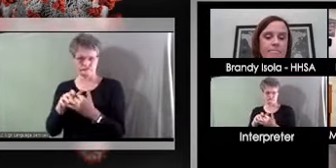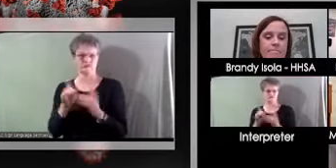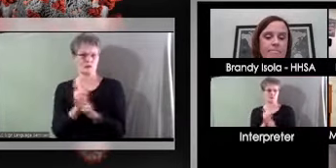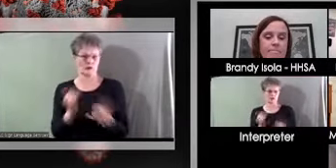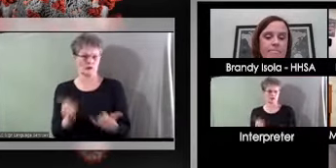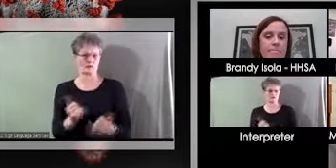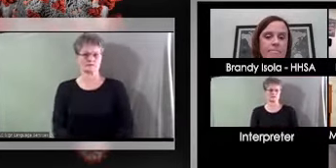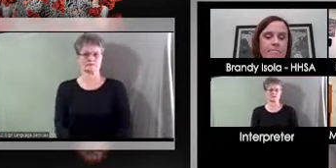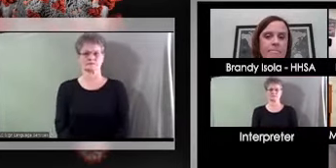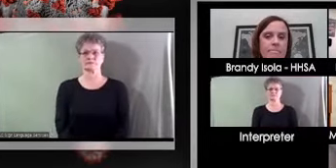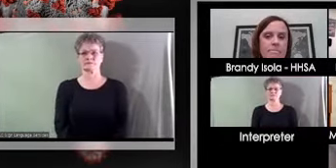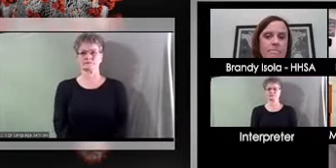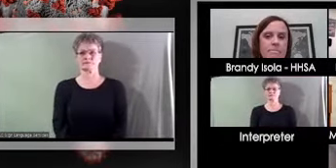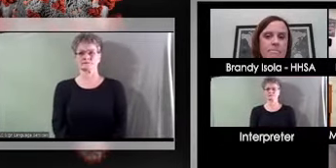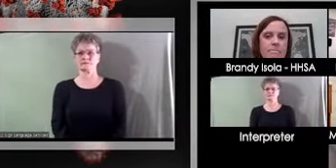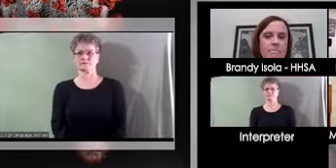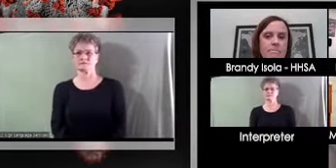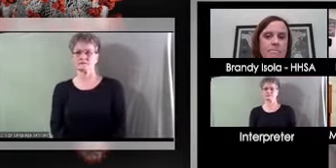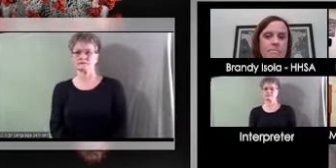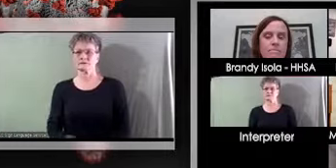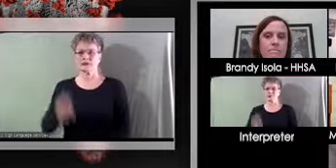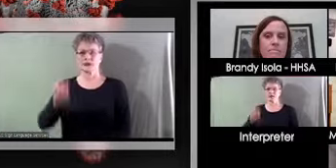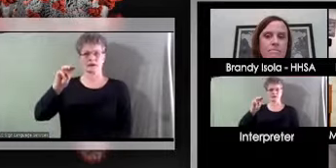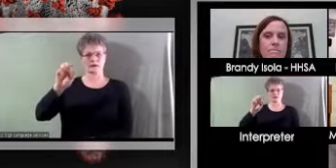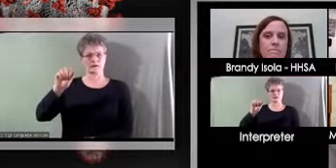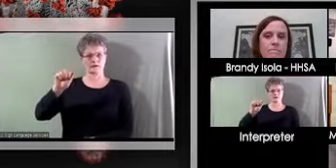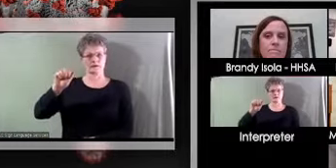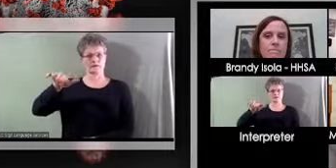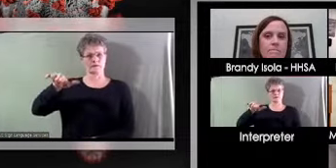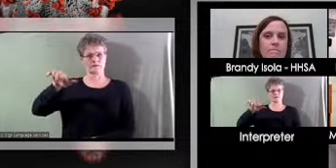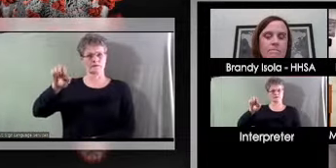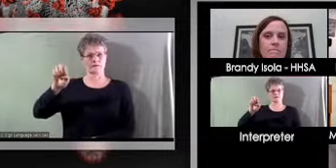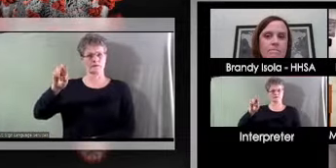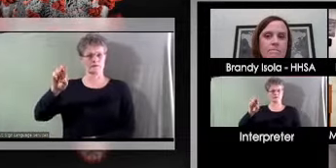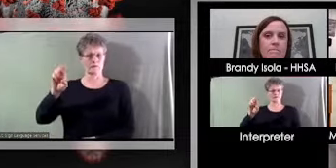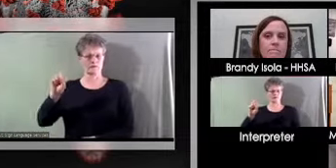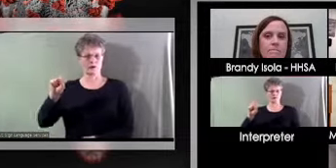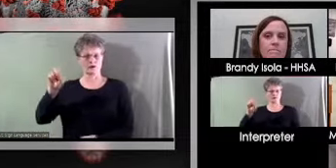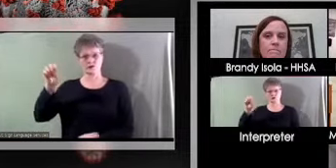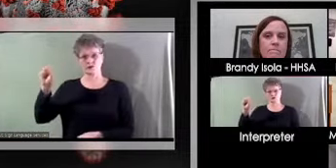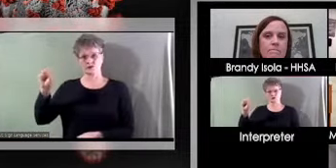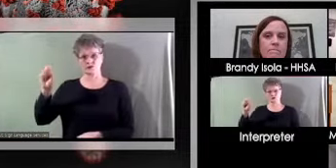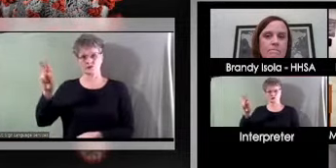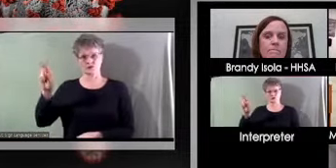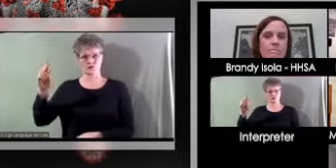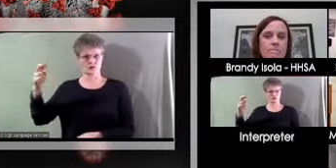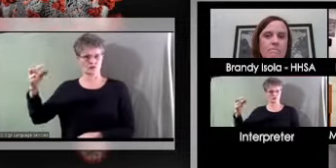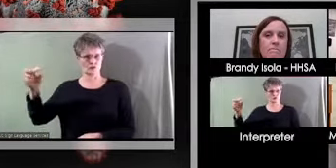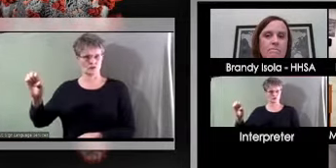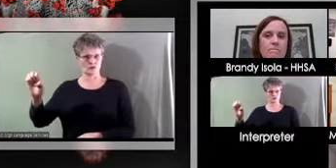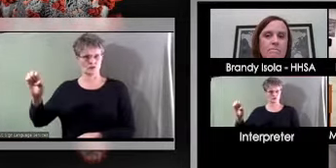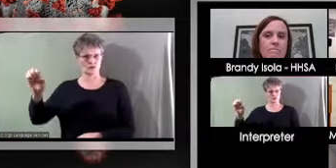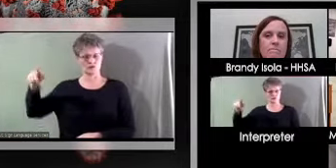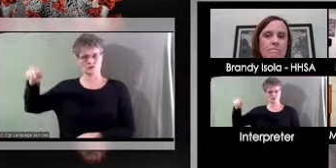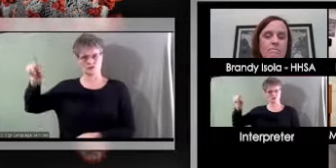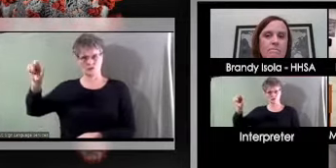I'll go ahead and address that for Mayer's. For our surge plan, we're much smaller. We're a critical access hospital and we